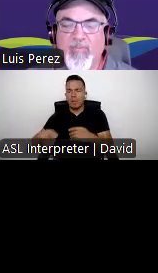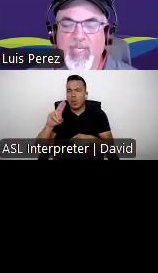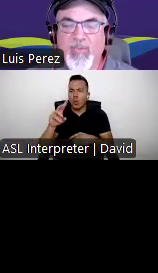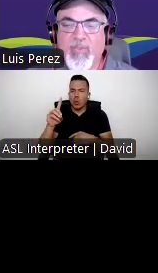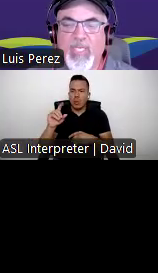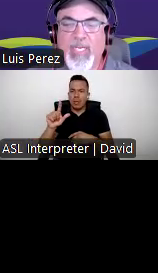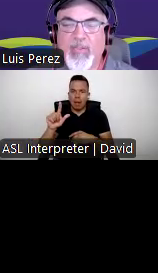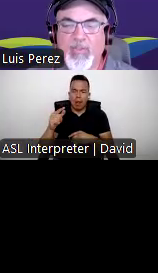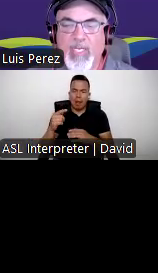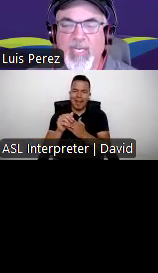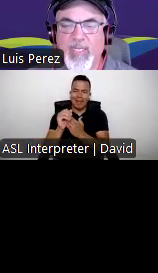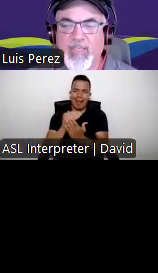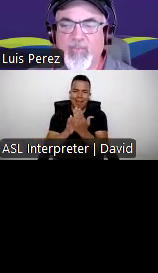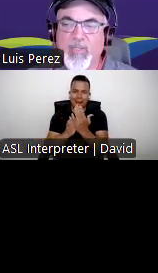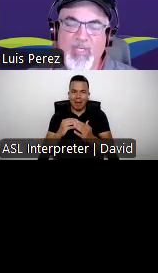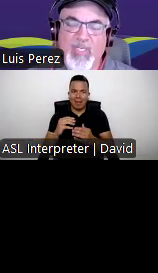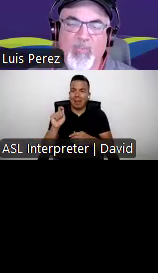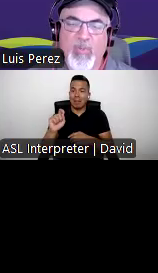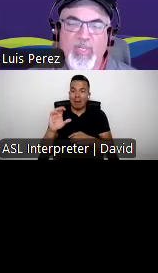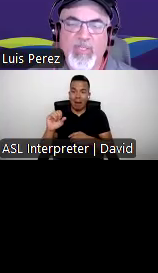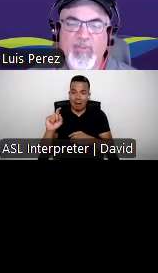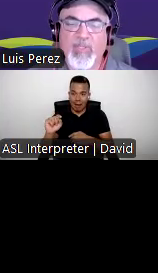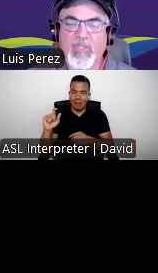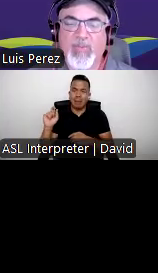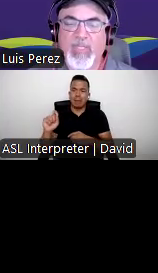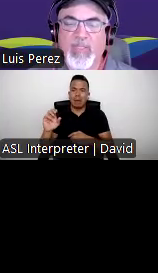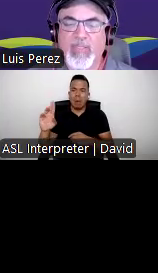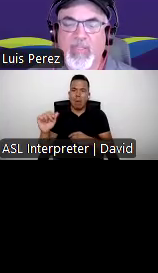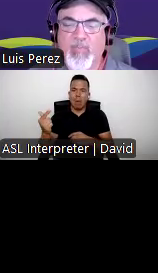invite you to check out those guidelines where you can explore each of the considerations in